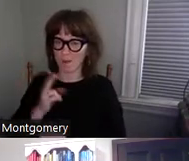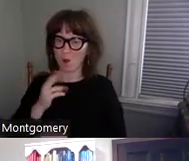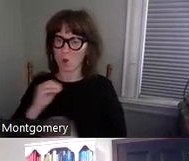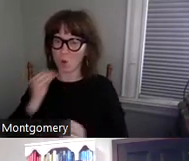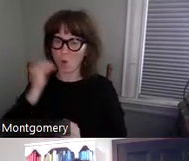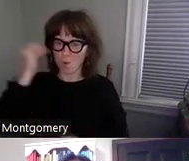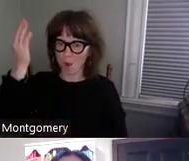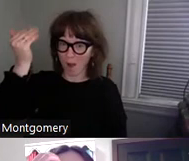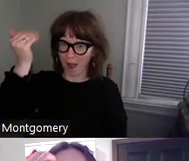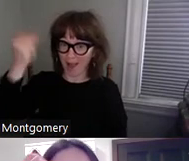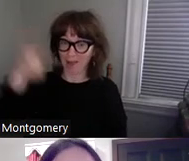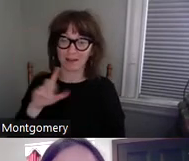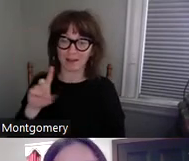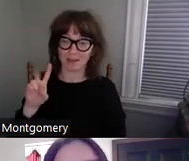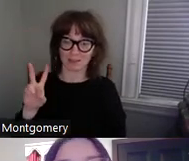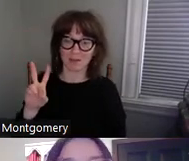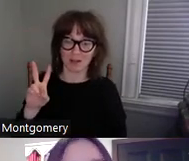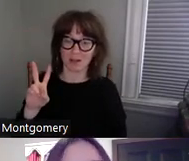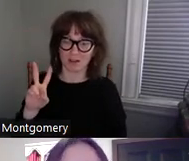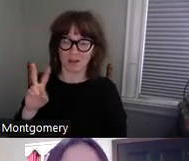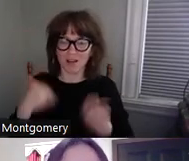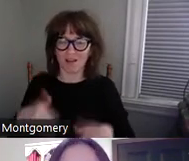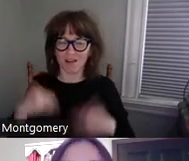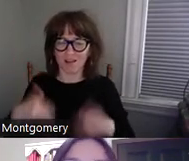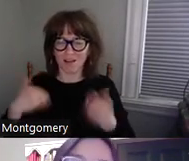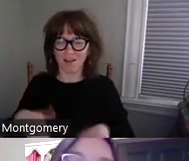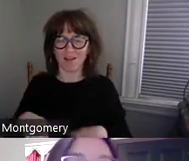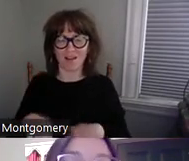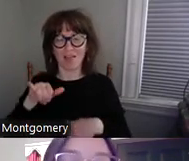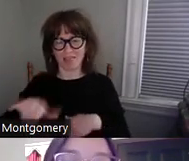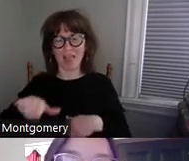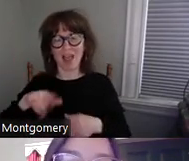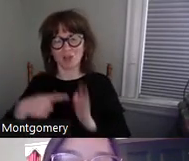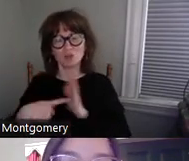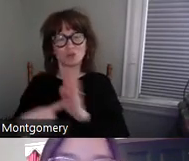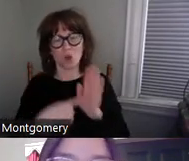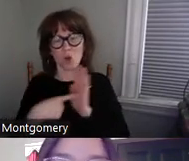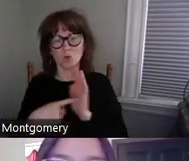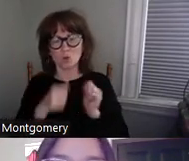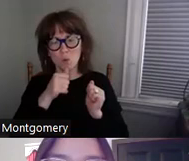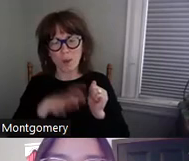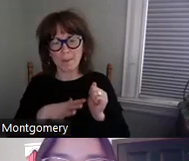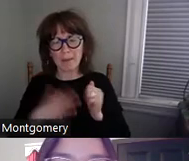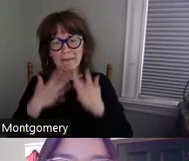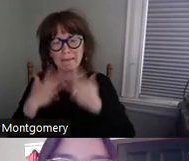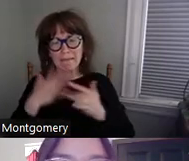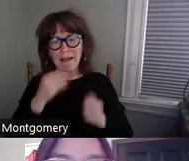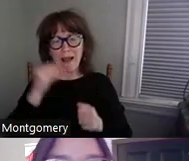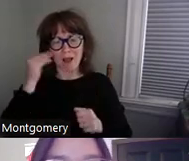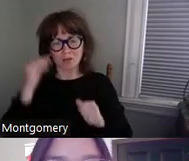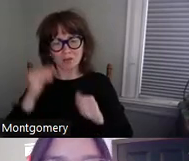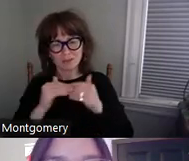12:13:58 Like women's advocates that prioritize housing stability for survival numbers